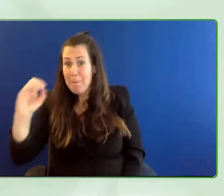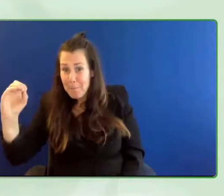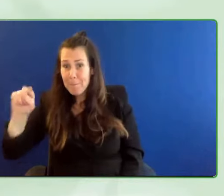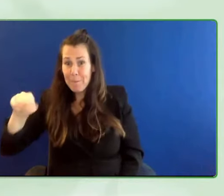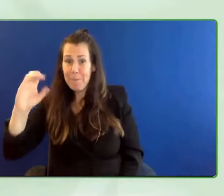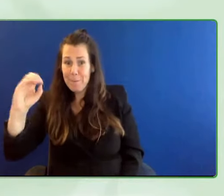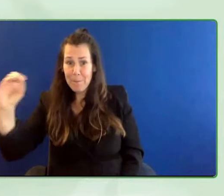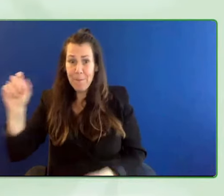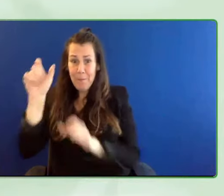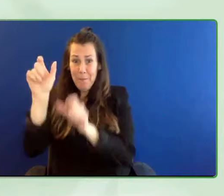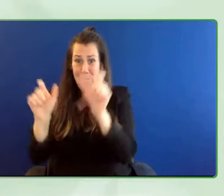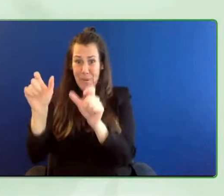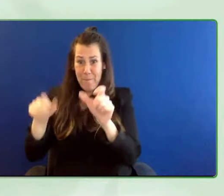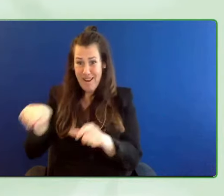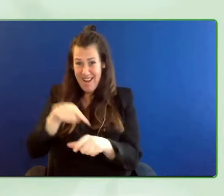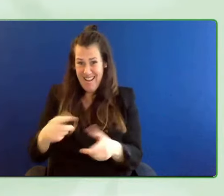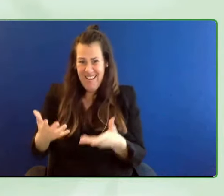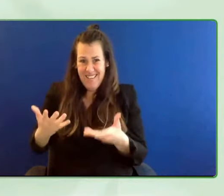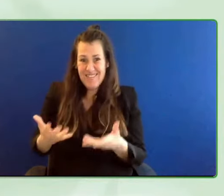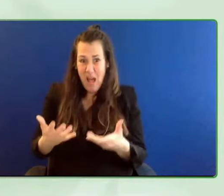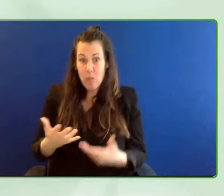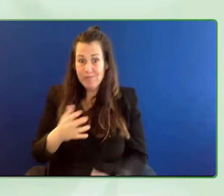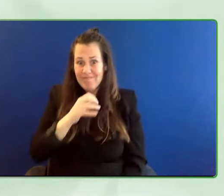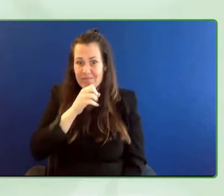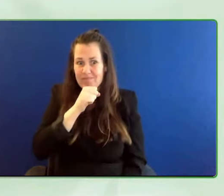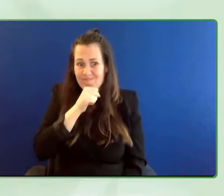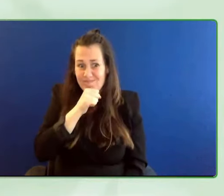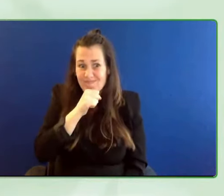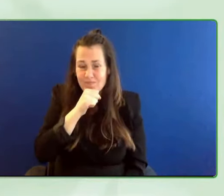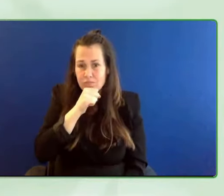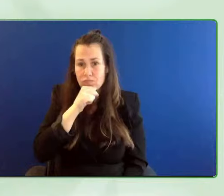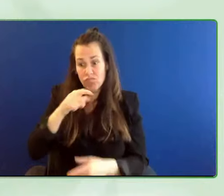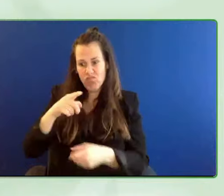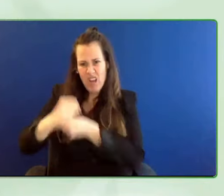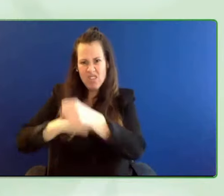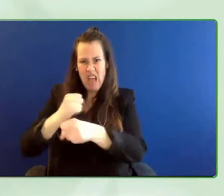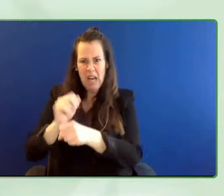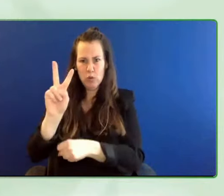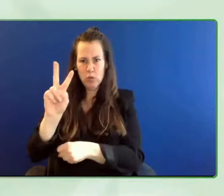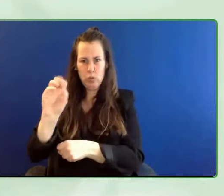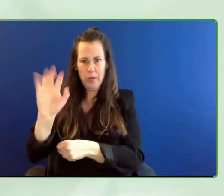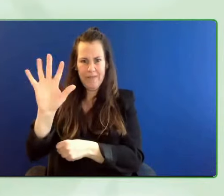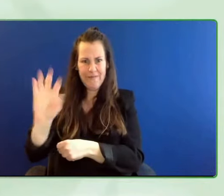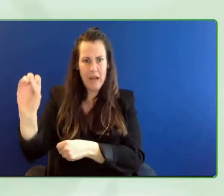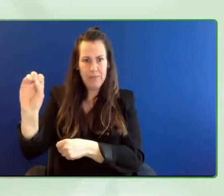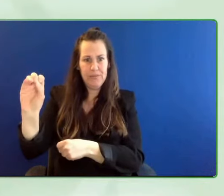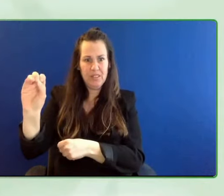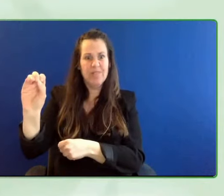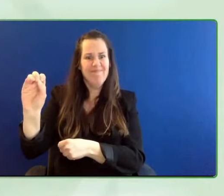When it comes to caregiving and ageing, what do you see as the role of public-private partnership